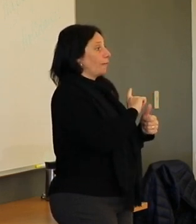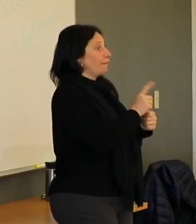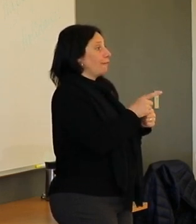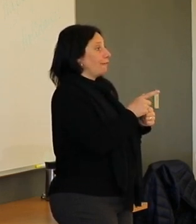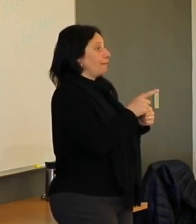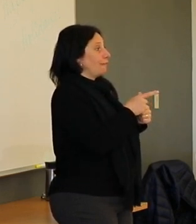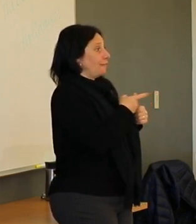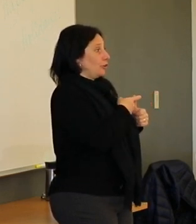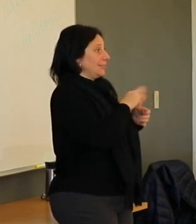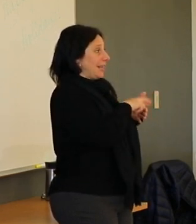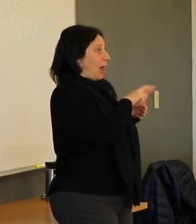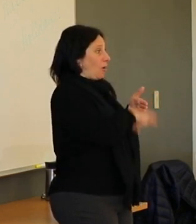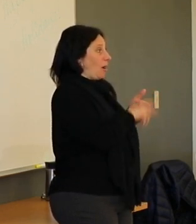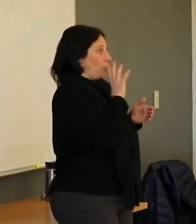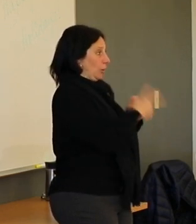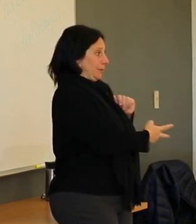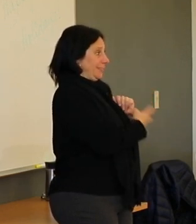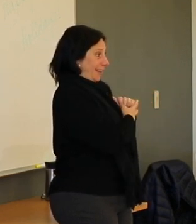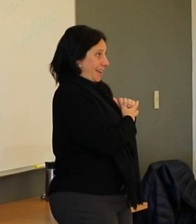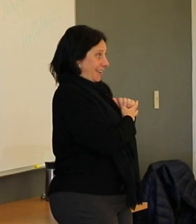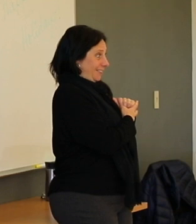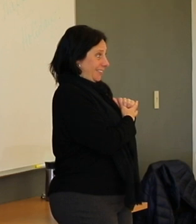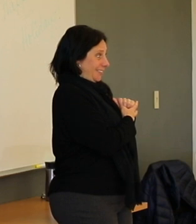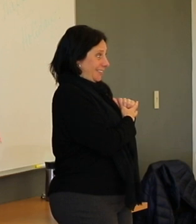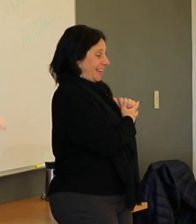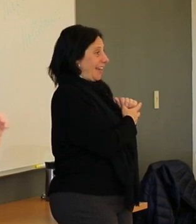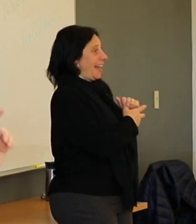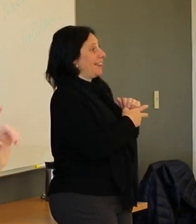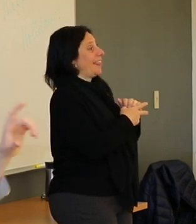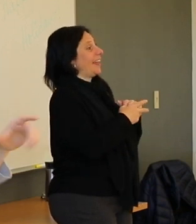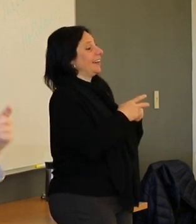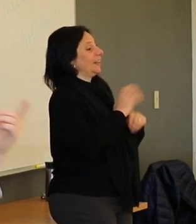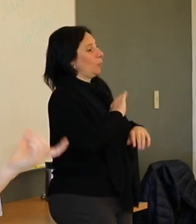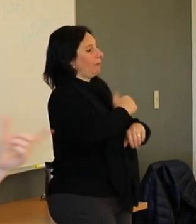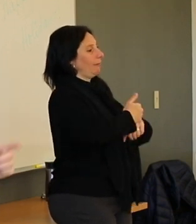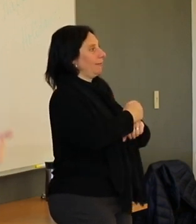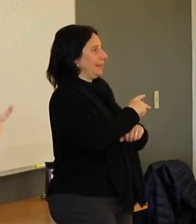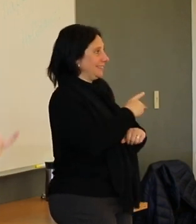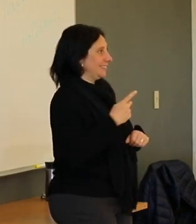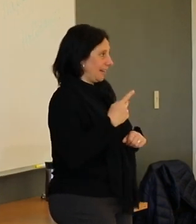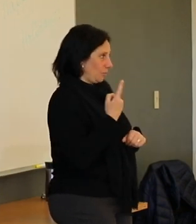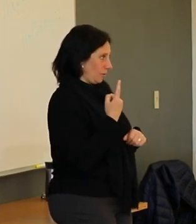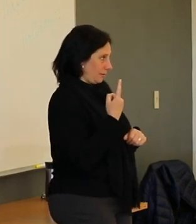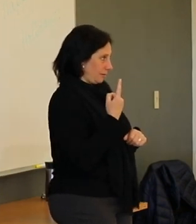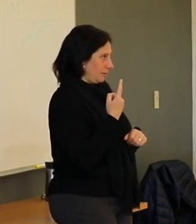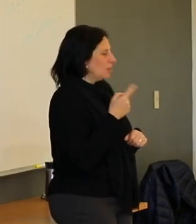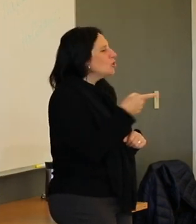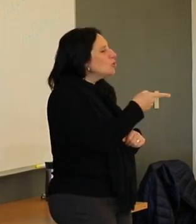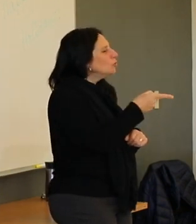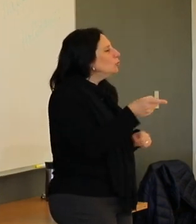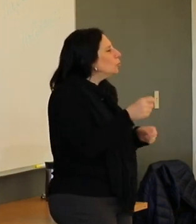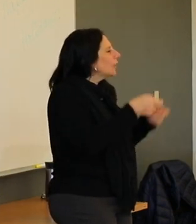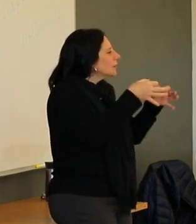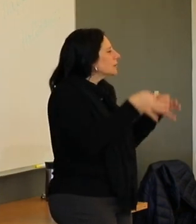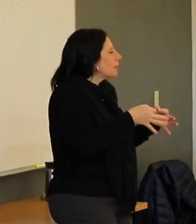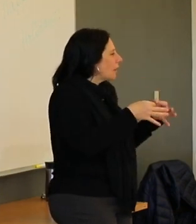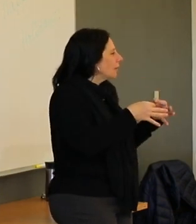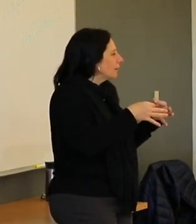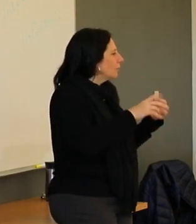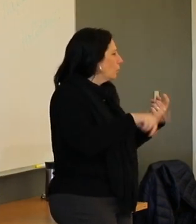and then it's going to create a new one, and you'll have the option of picking when you want this new version to start being used right.